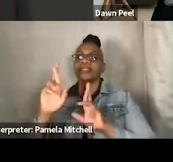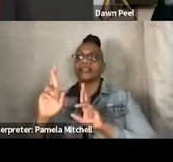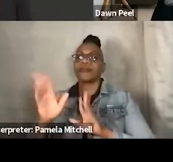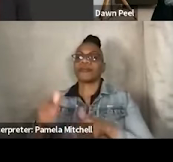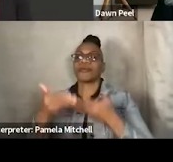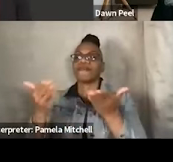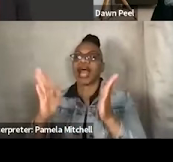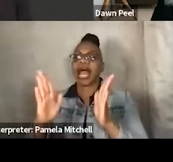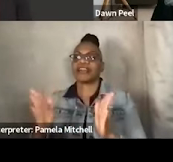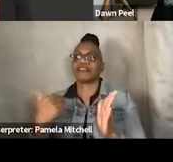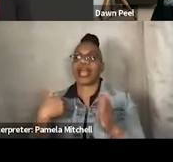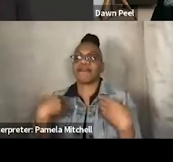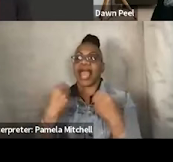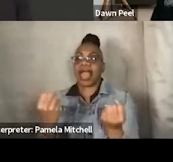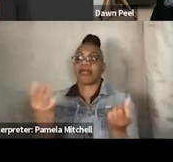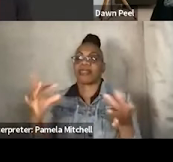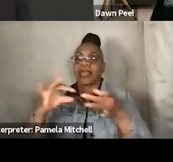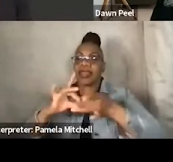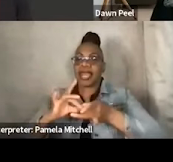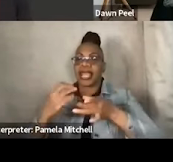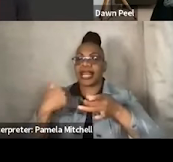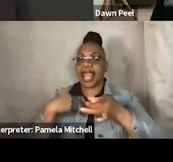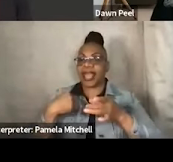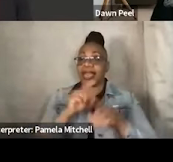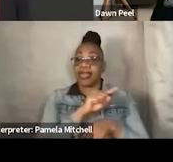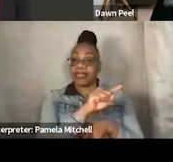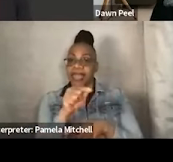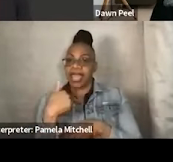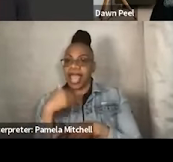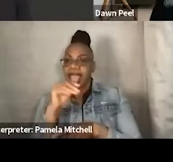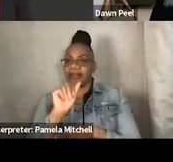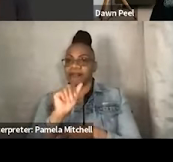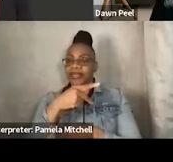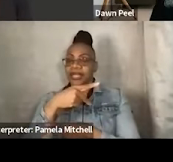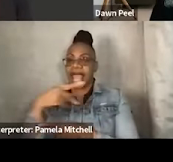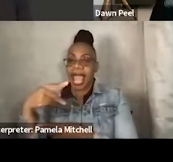and they have the app. It's a proprietary app that they use.